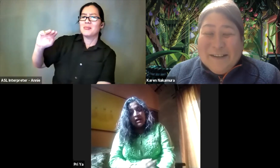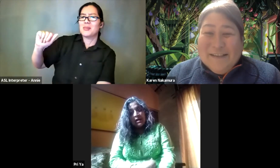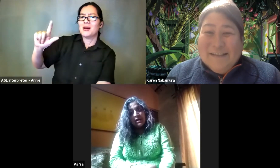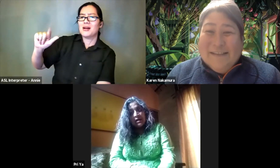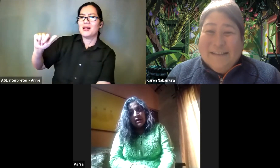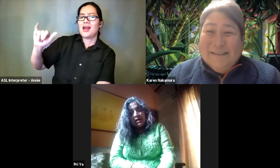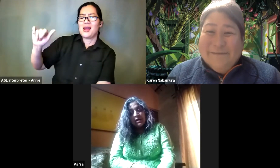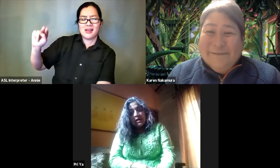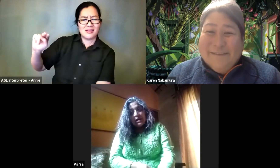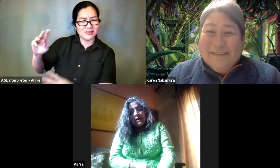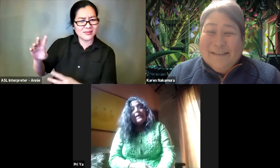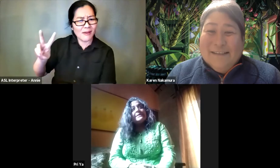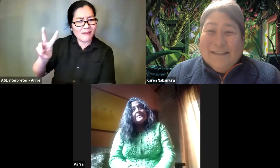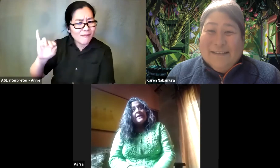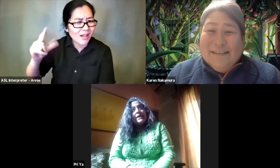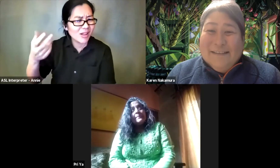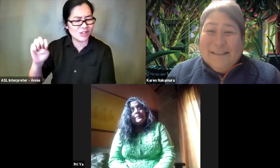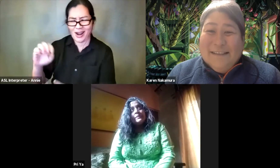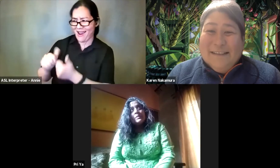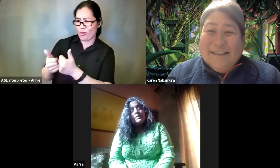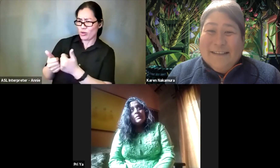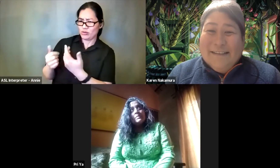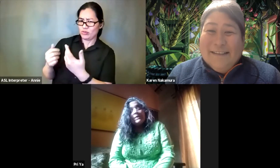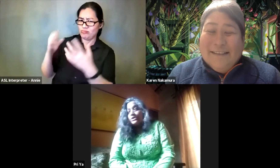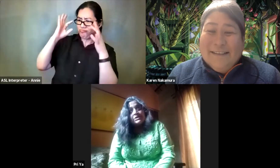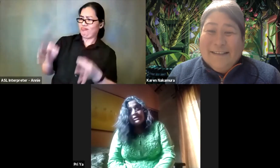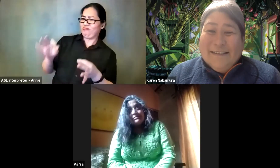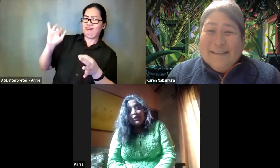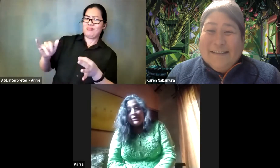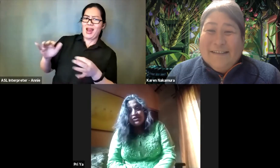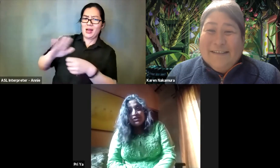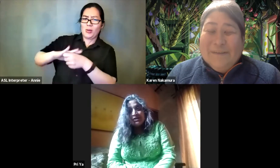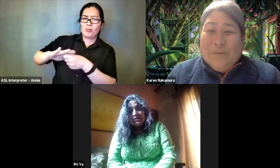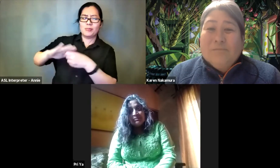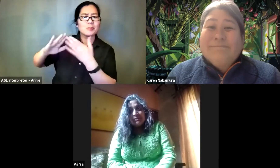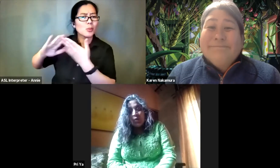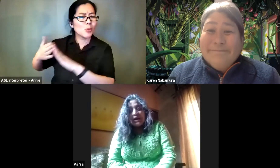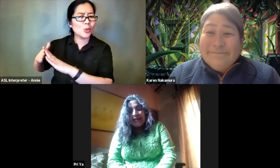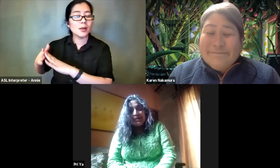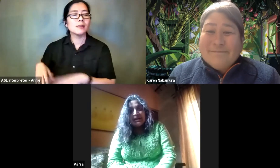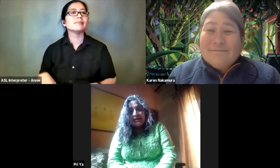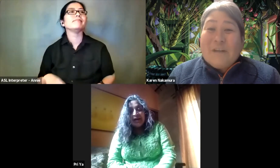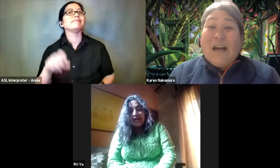Priya Ramasubban: Yes, um because the original work happened in Ladakh.